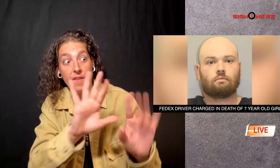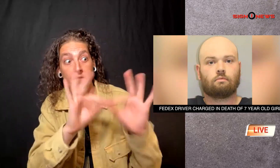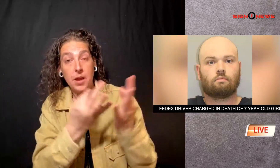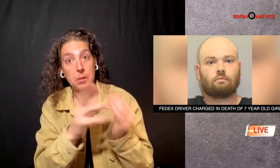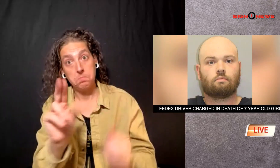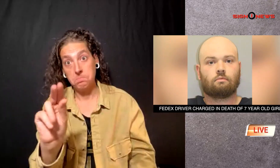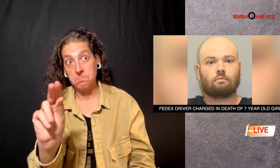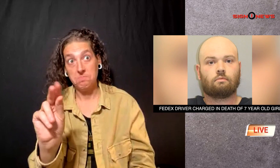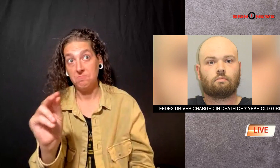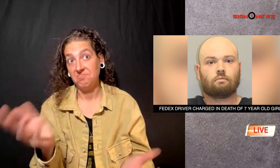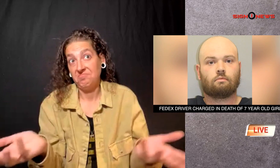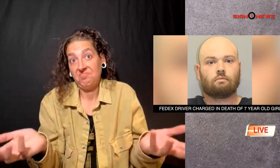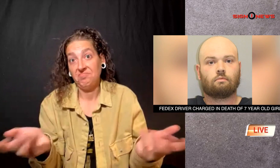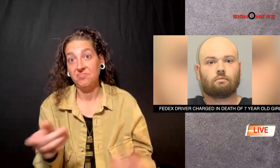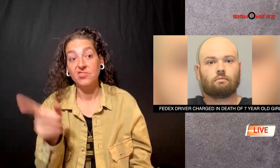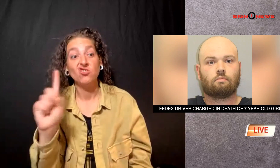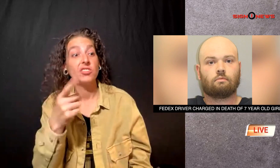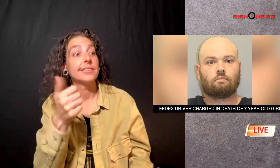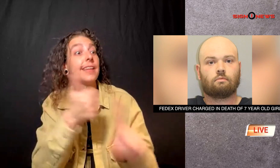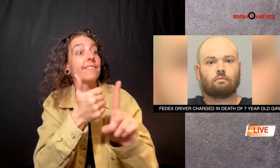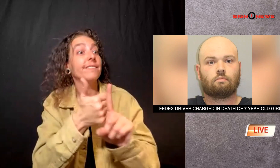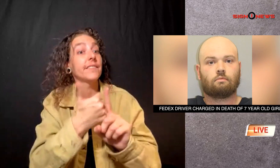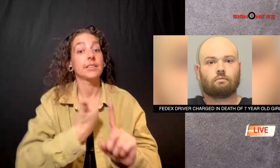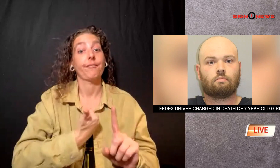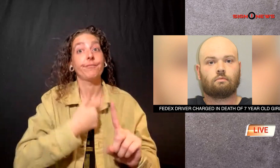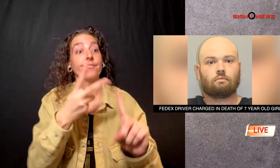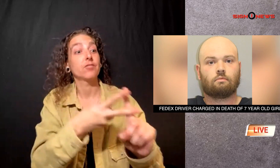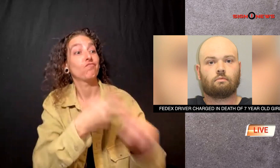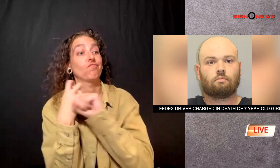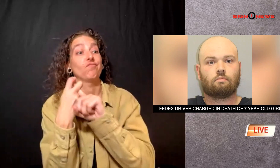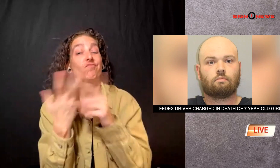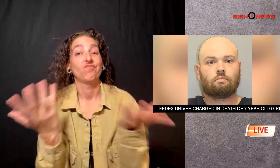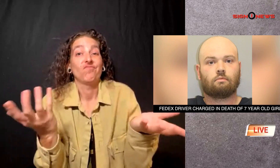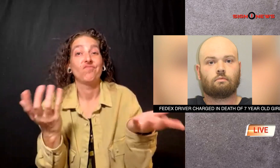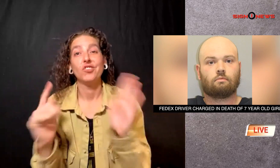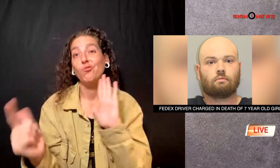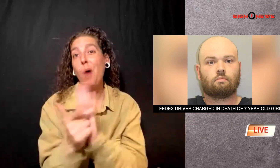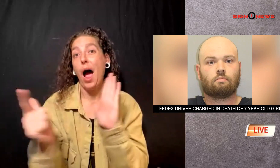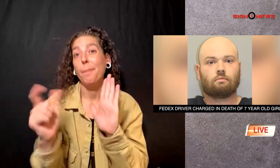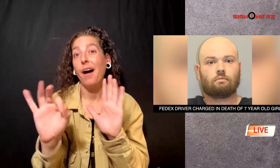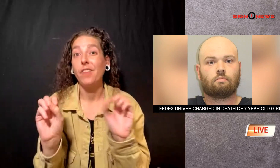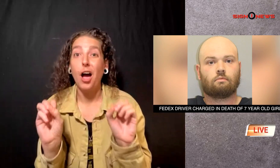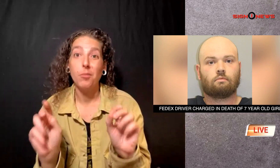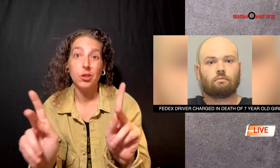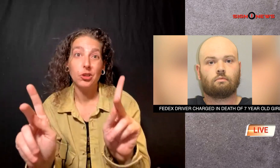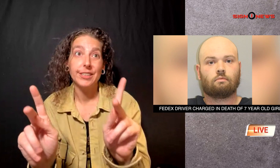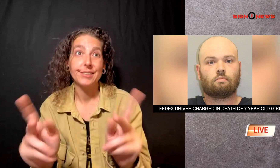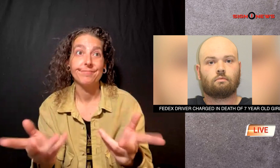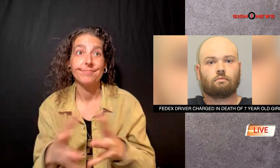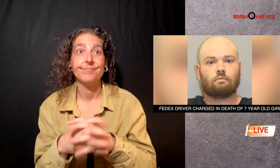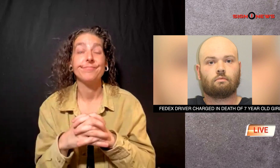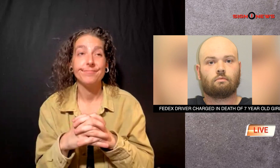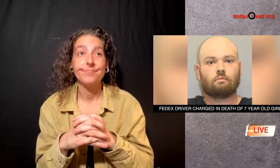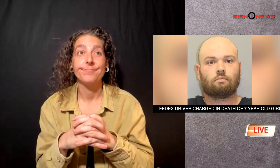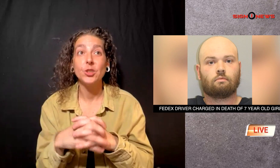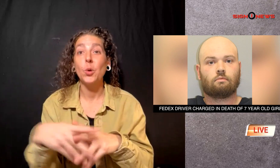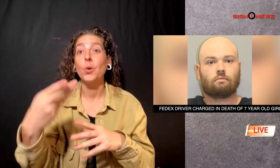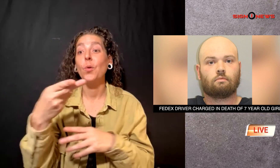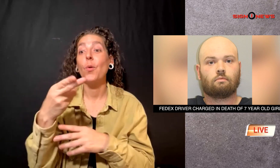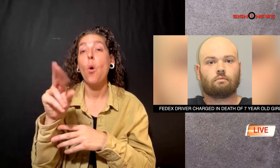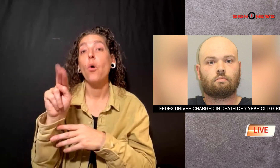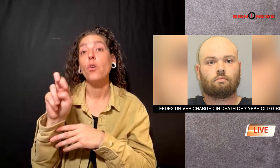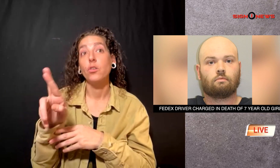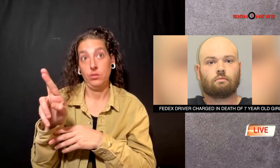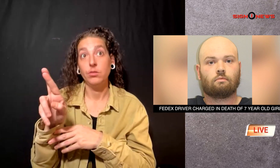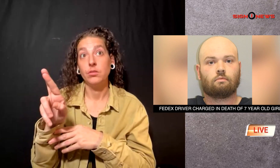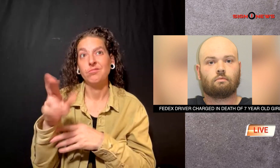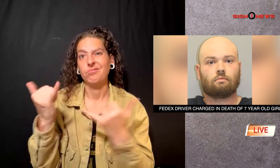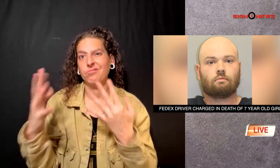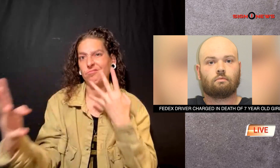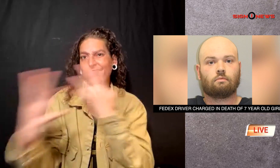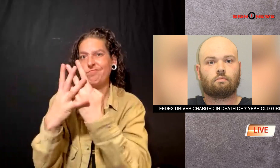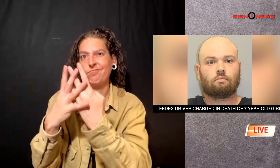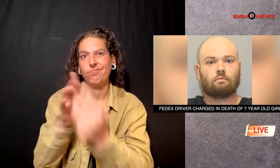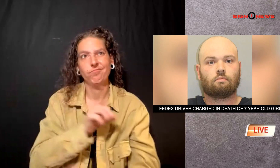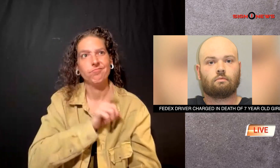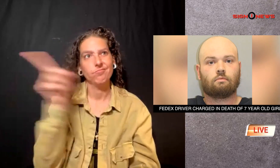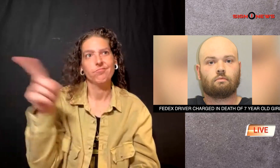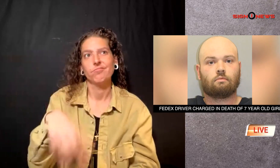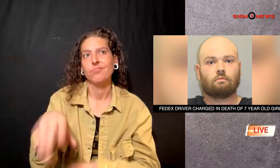or her family the abduction was simply a crime of opportunity Horner is being held in a county